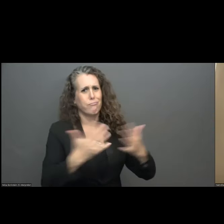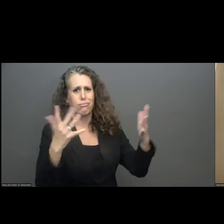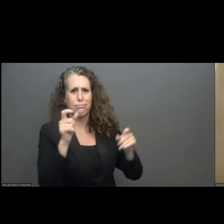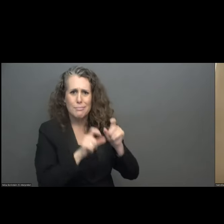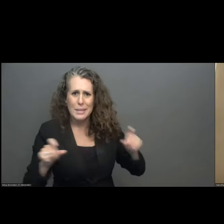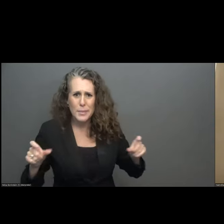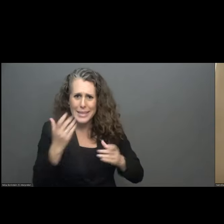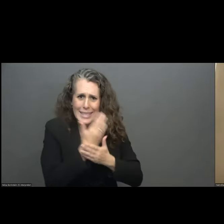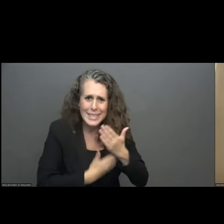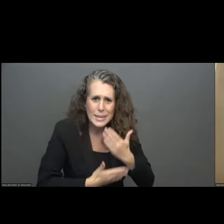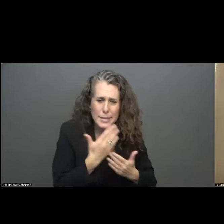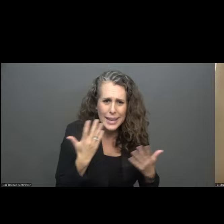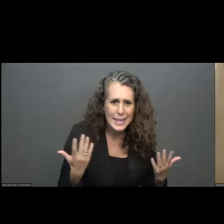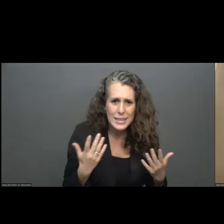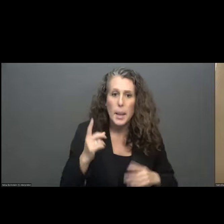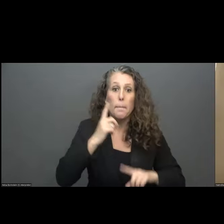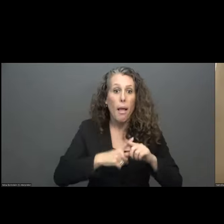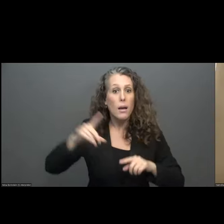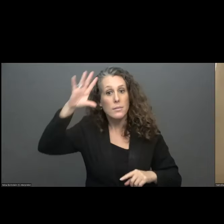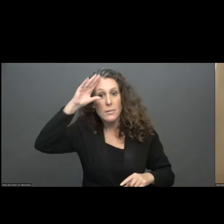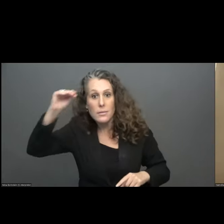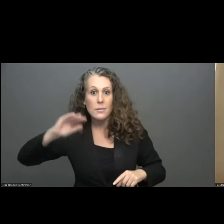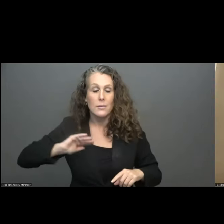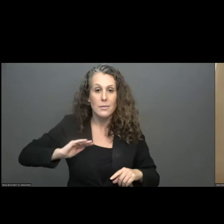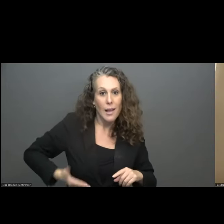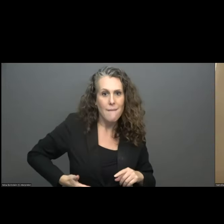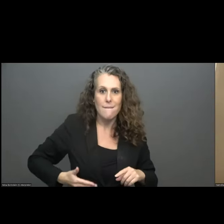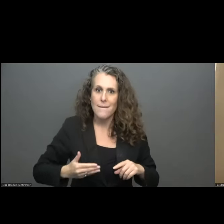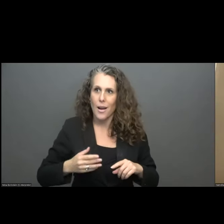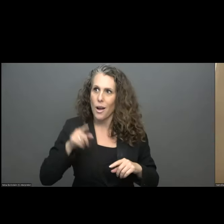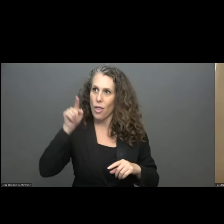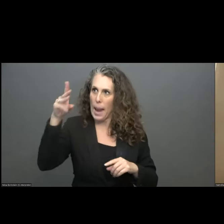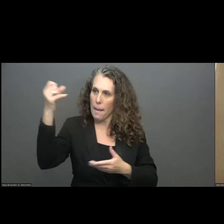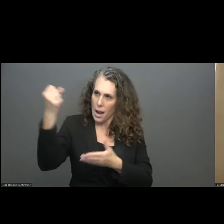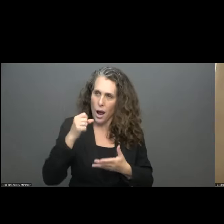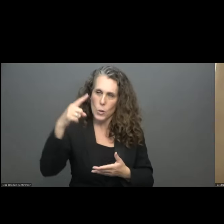14:59:56 them, low on poor. He can clue seen the most you don't get disappointed look messy